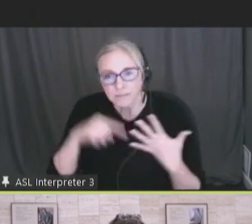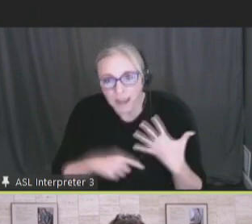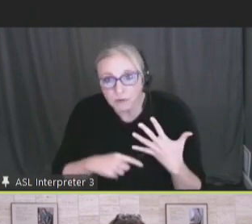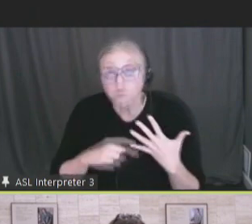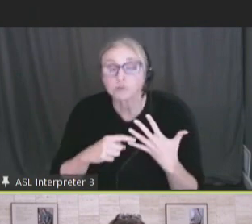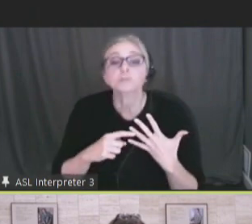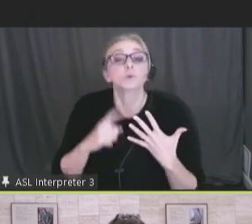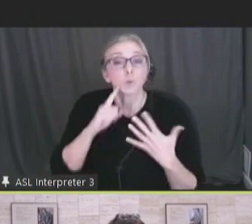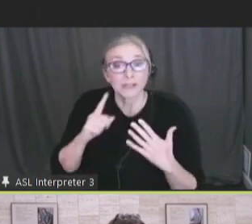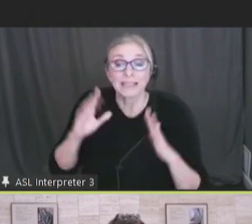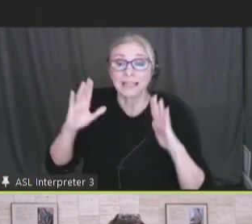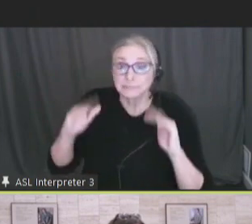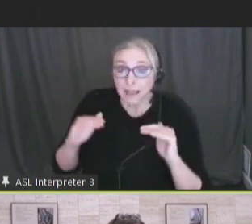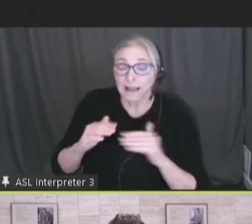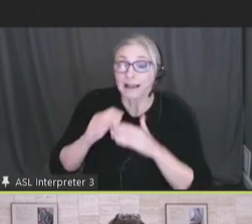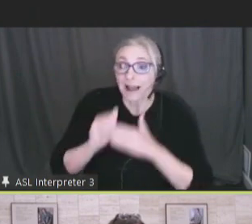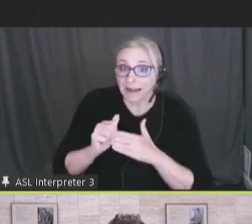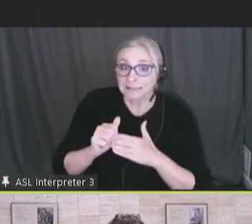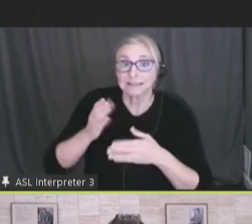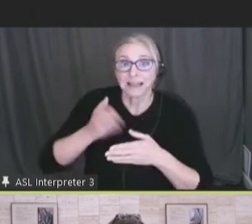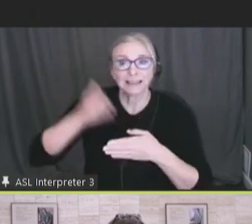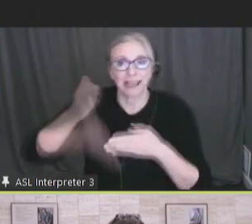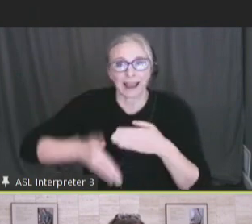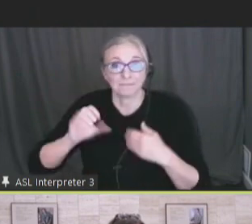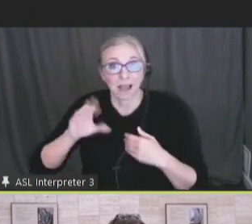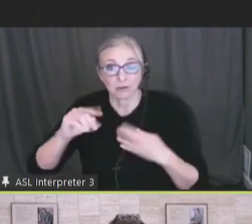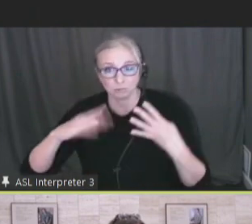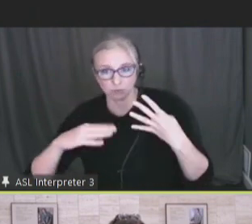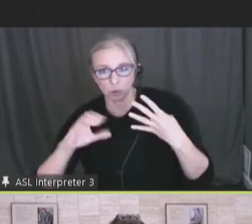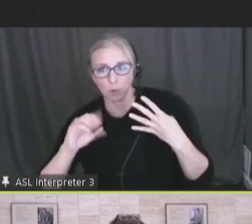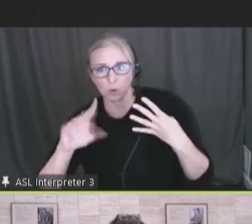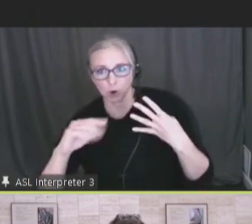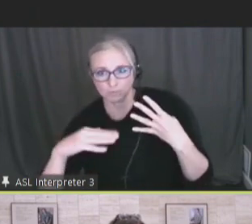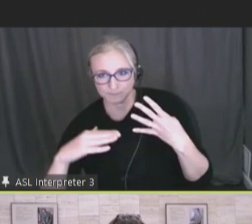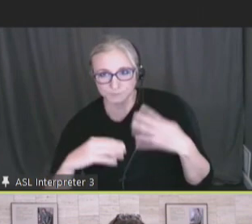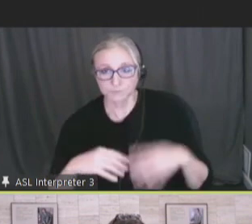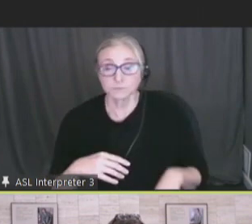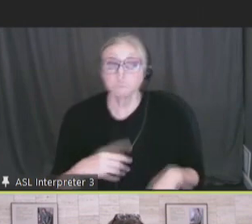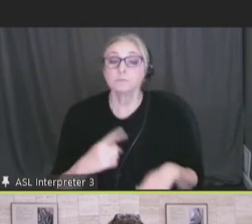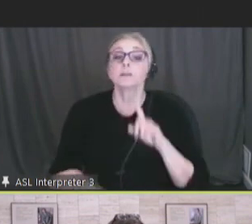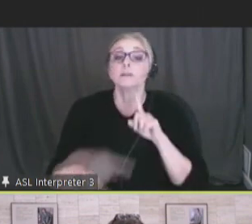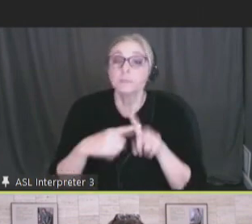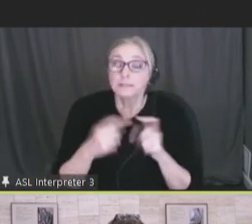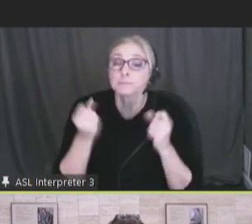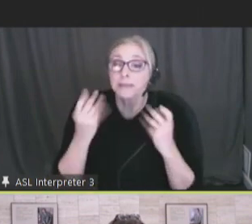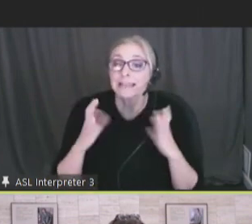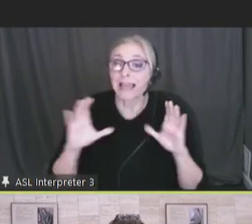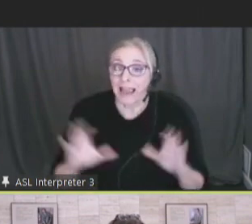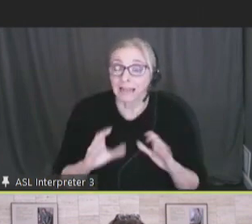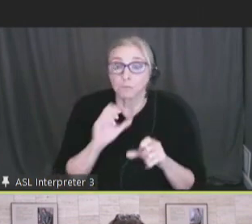anticipating guidance at the end of October for this. Also, we have many active working groups on